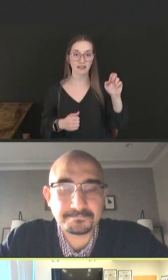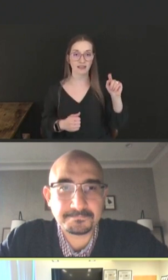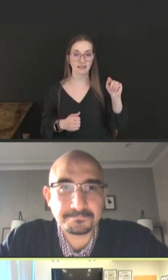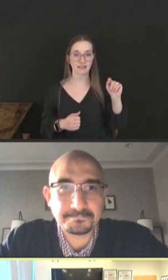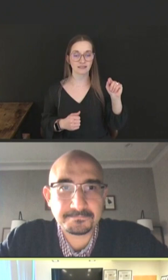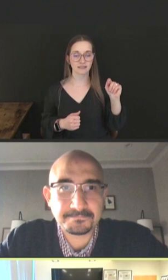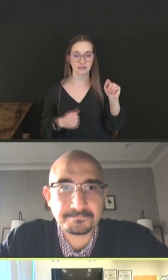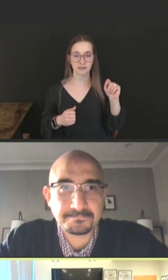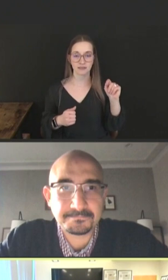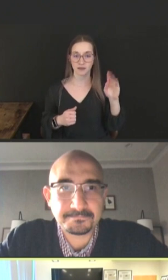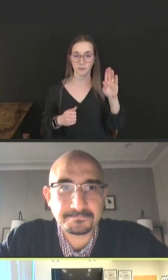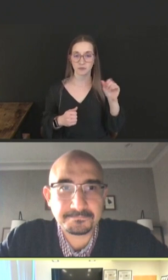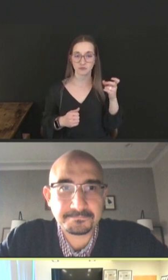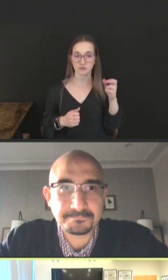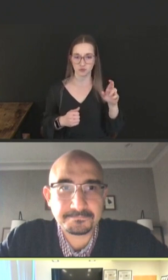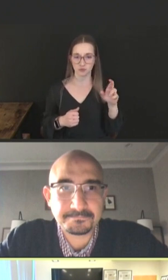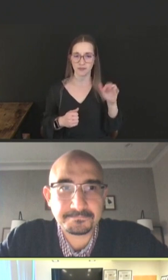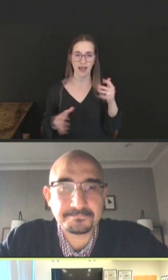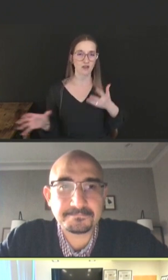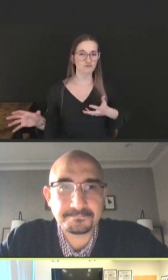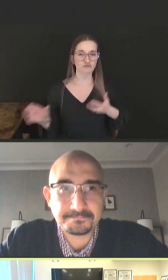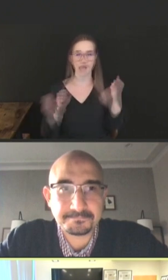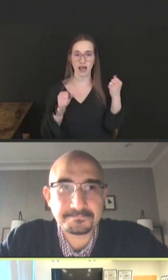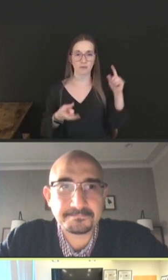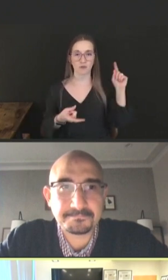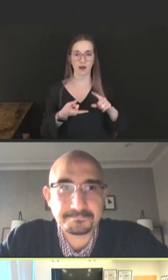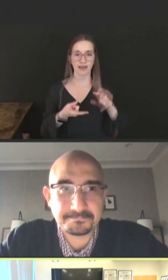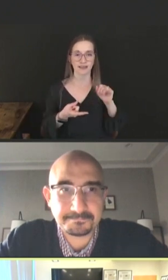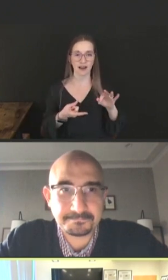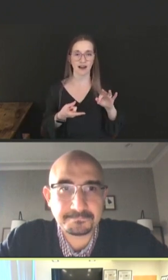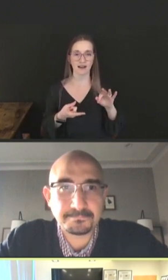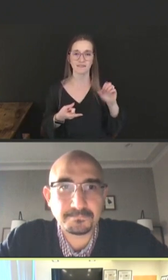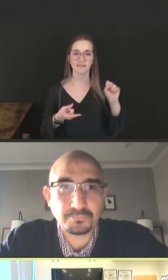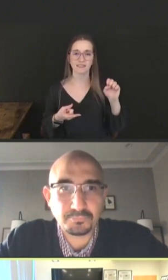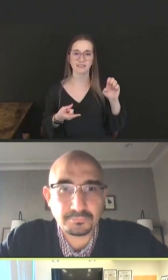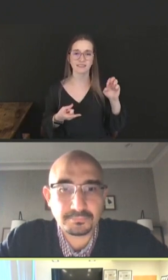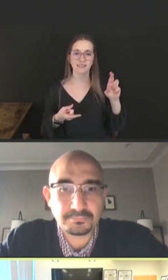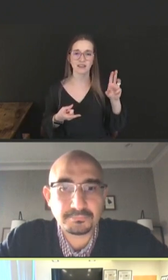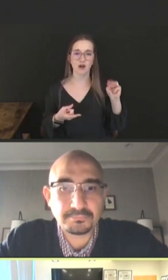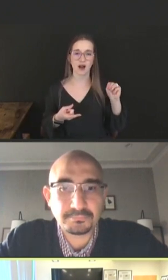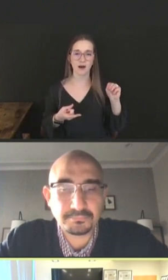waning of the serum and antibody titers. So I think I would argue that, while we should keep